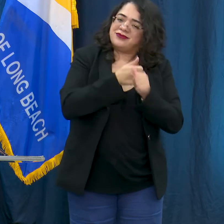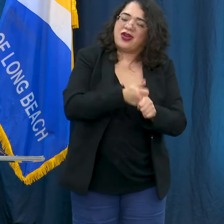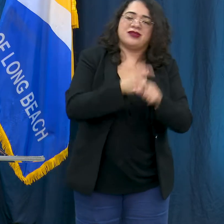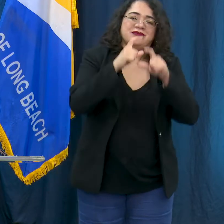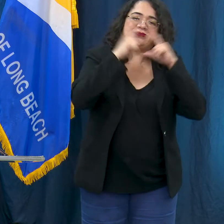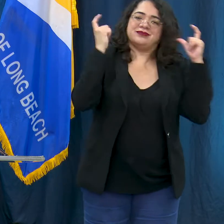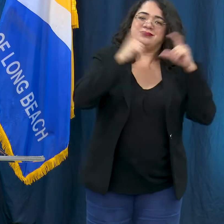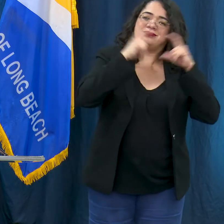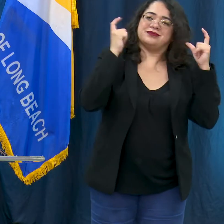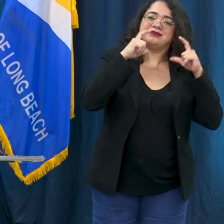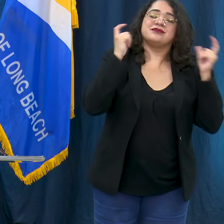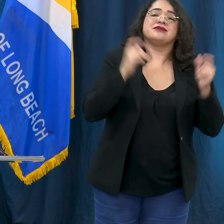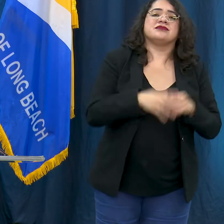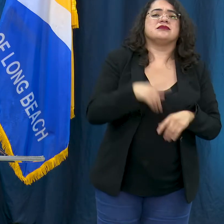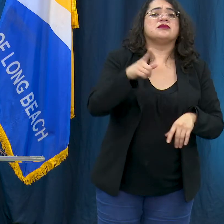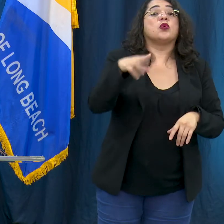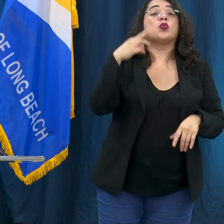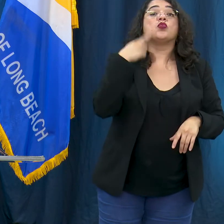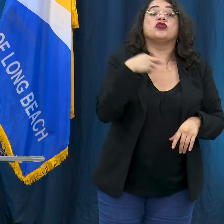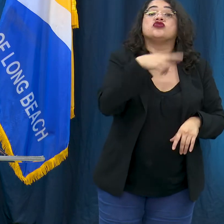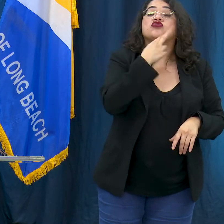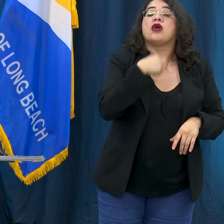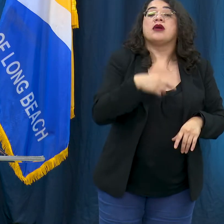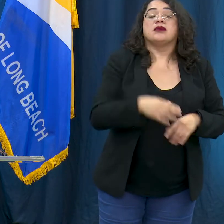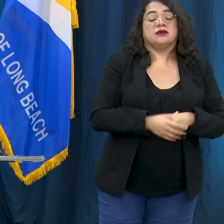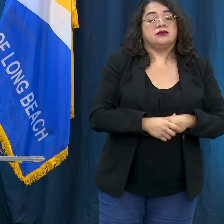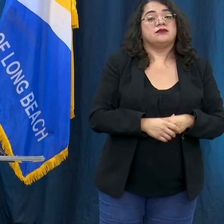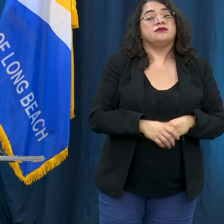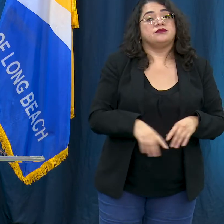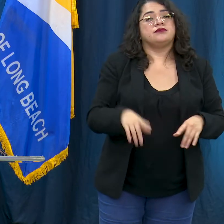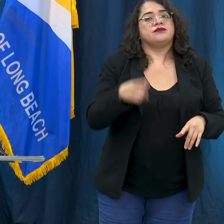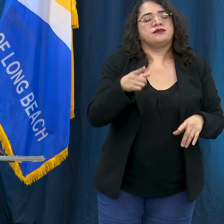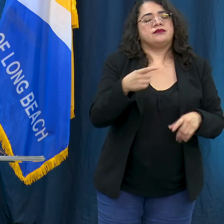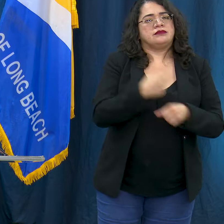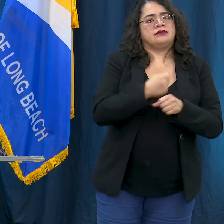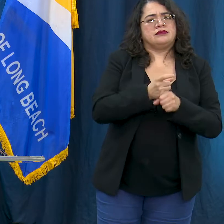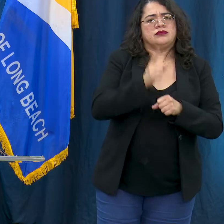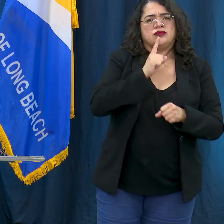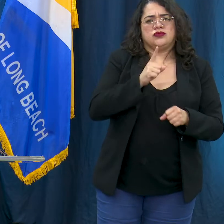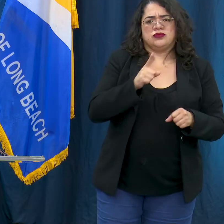know for instance when you have restaurants and you know the restaurants we need to make sure that your tables are far apart and if you